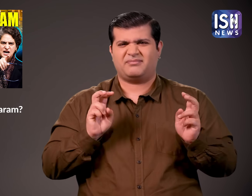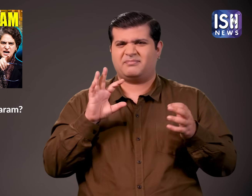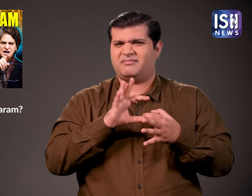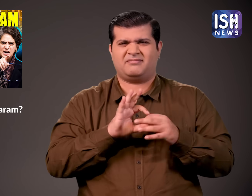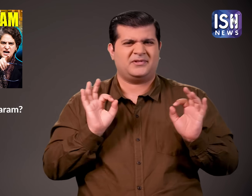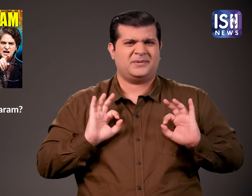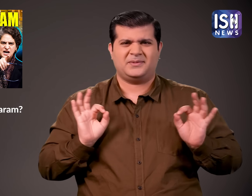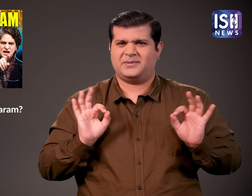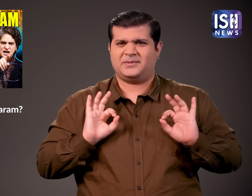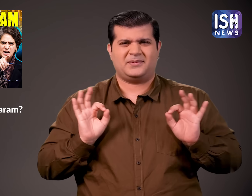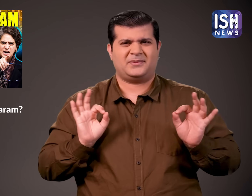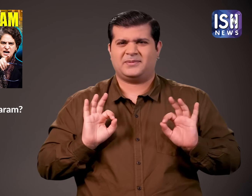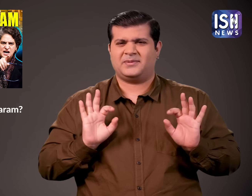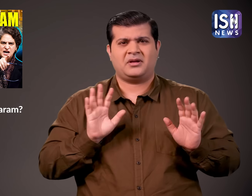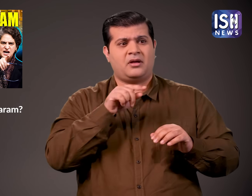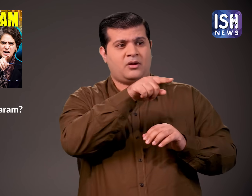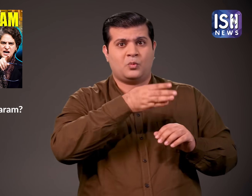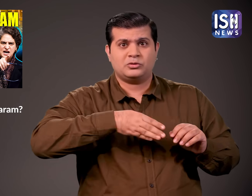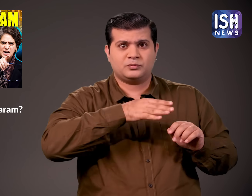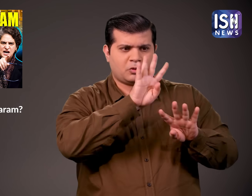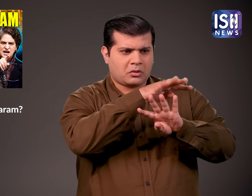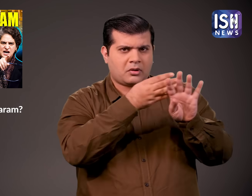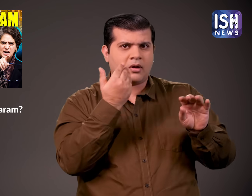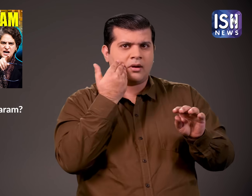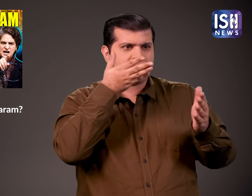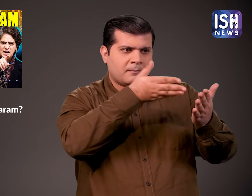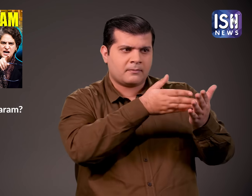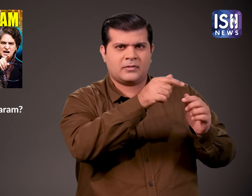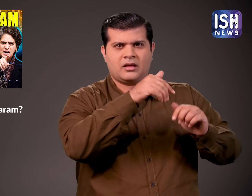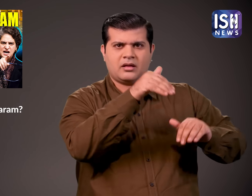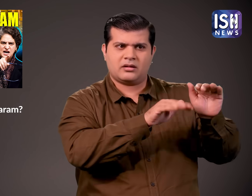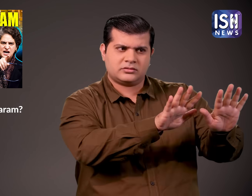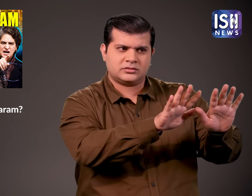There is no link between the scheduled Bengal elections